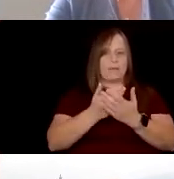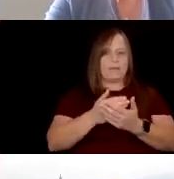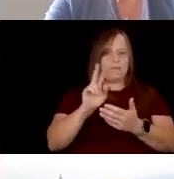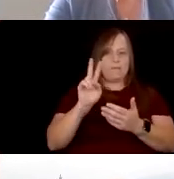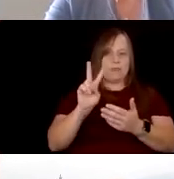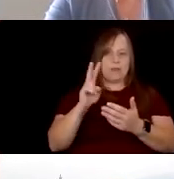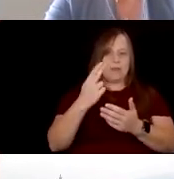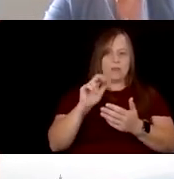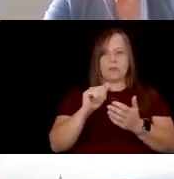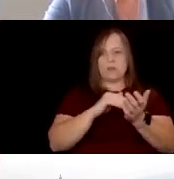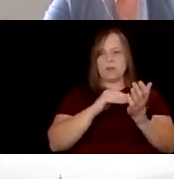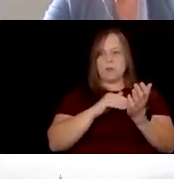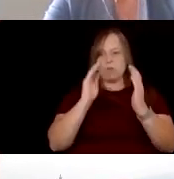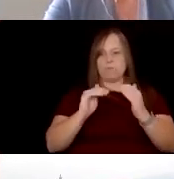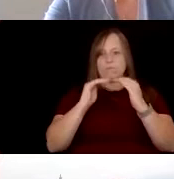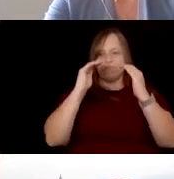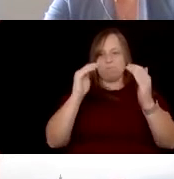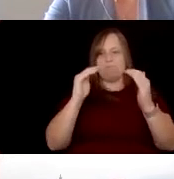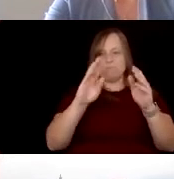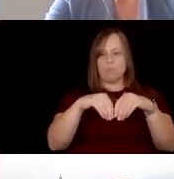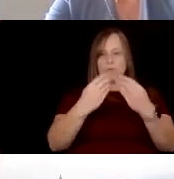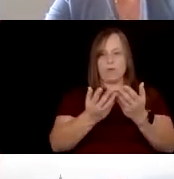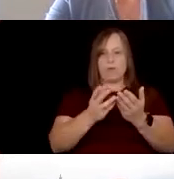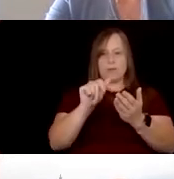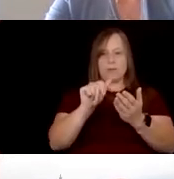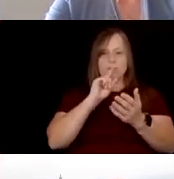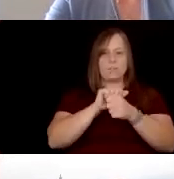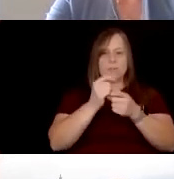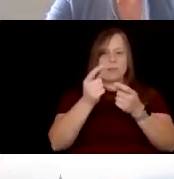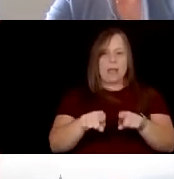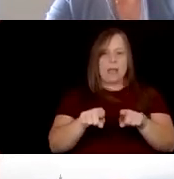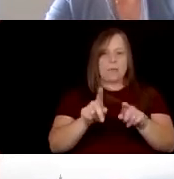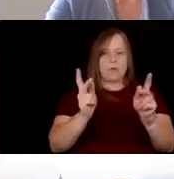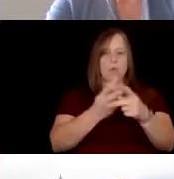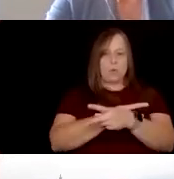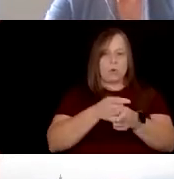similar to the discharge upgrades, evidence showing that your disability occurred during service or worsened during service.